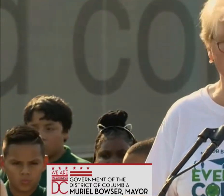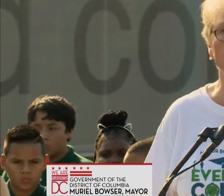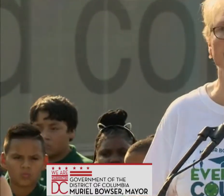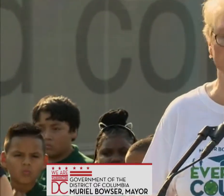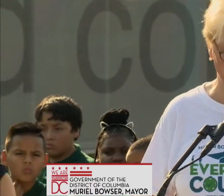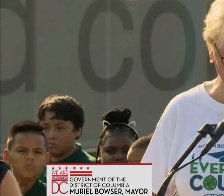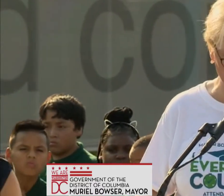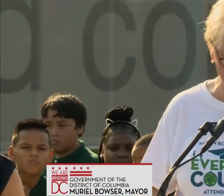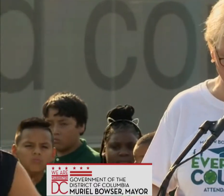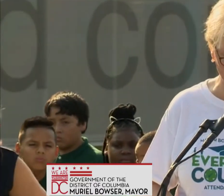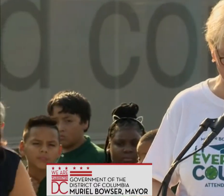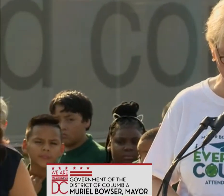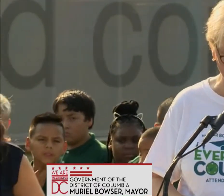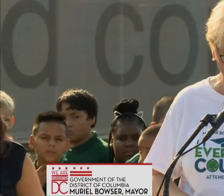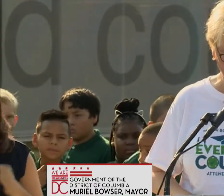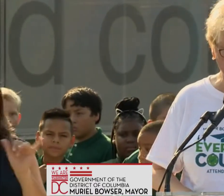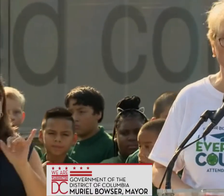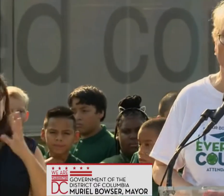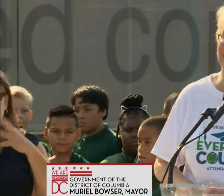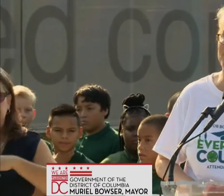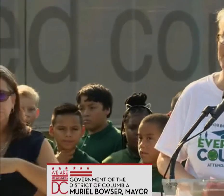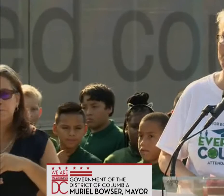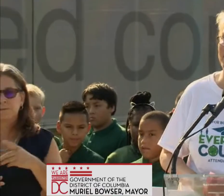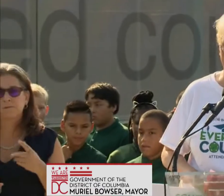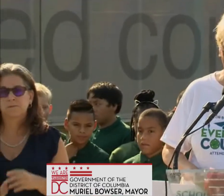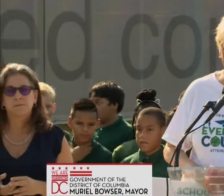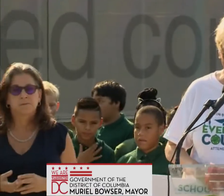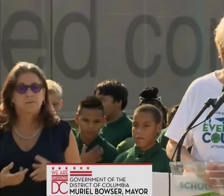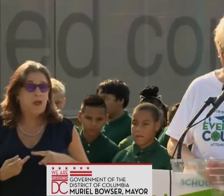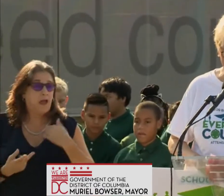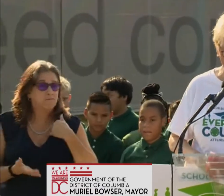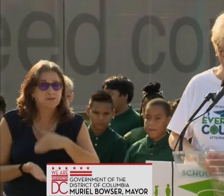offices and dental Suites when we talk to families one of the things that we